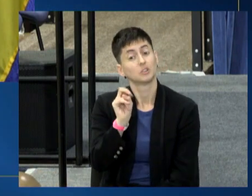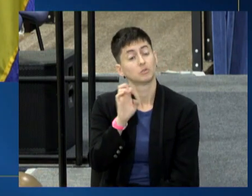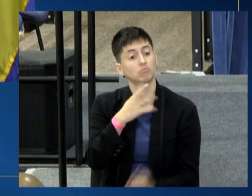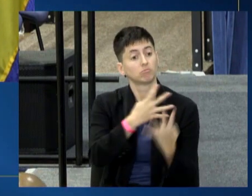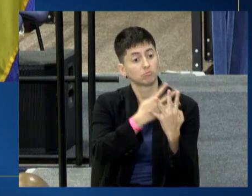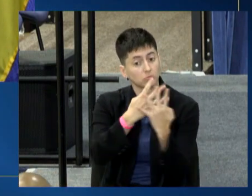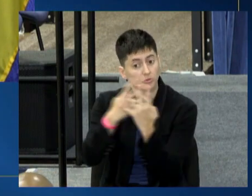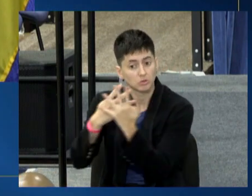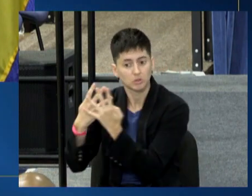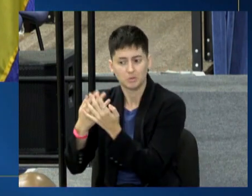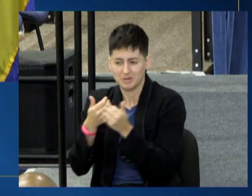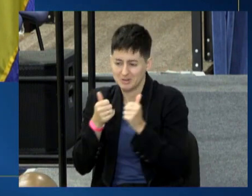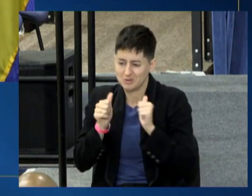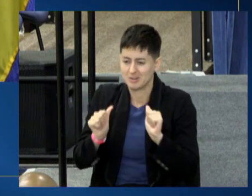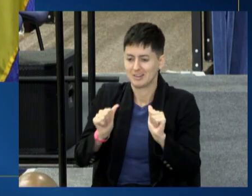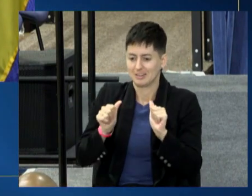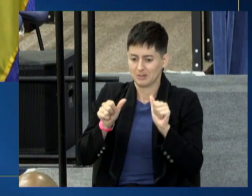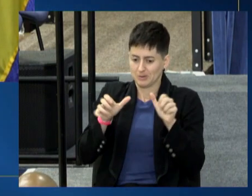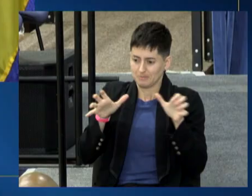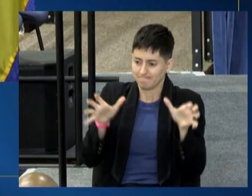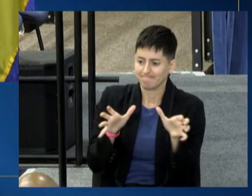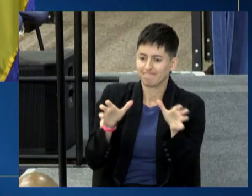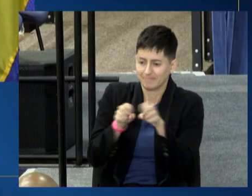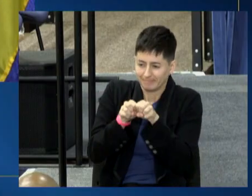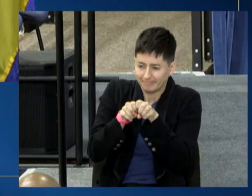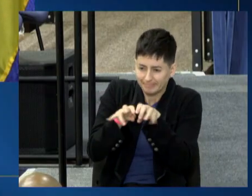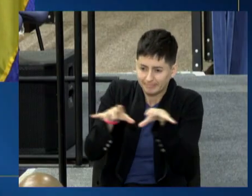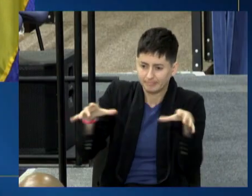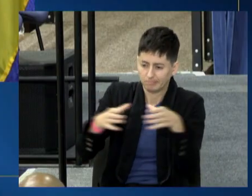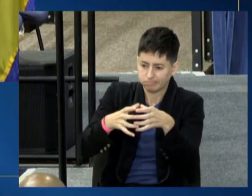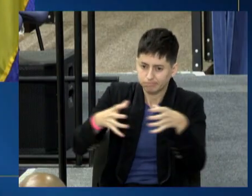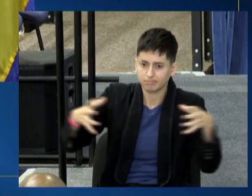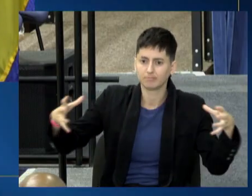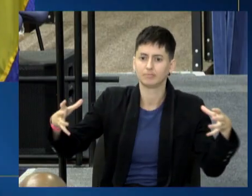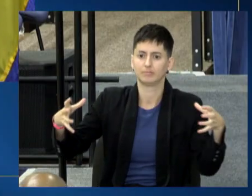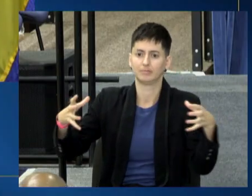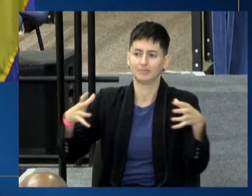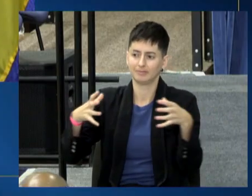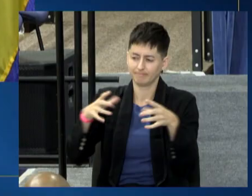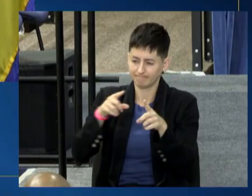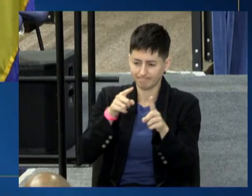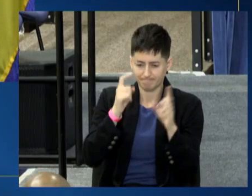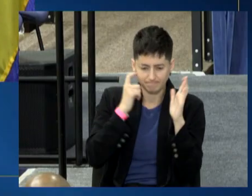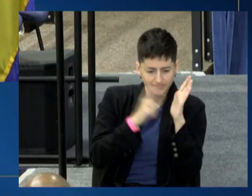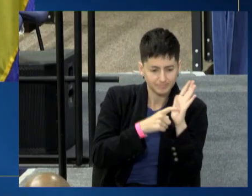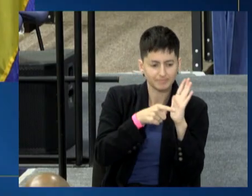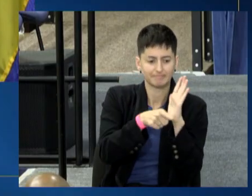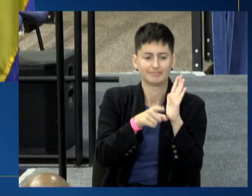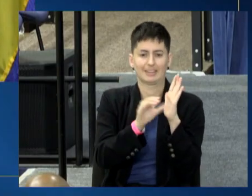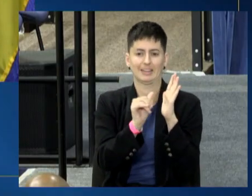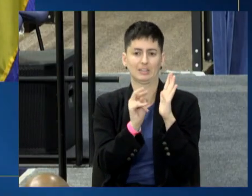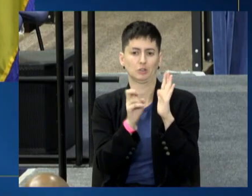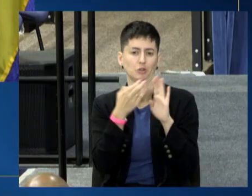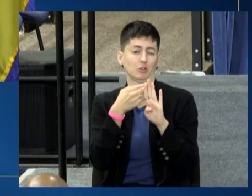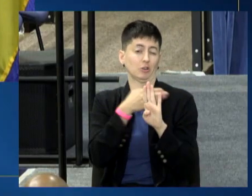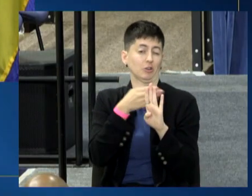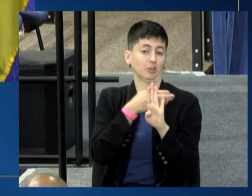technologies to catch cancer early when it could be easier to cure. This includes the NCI Vanguard